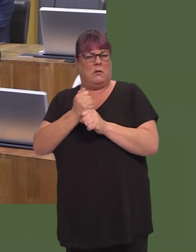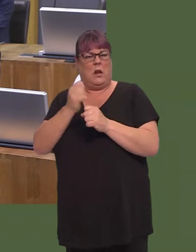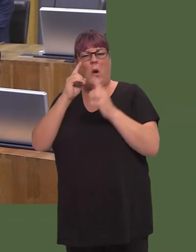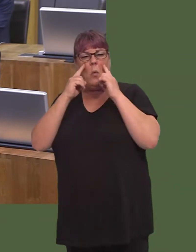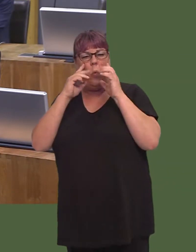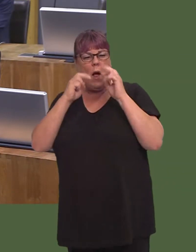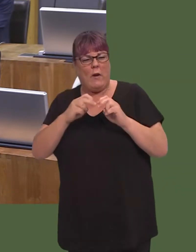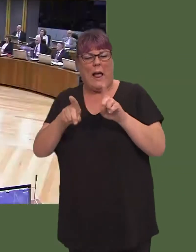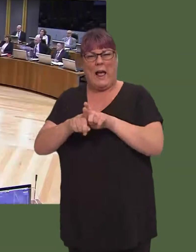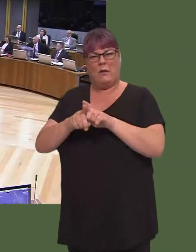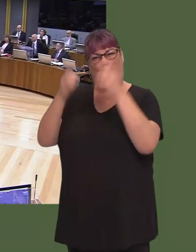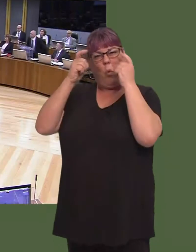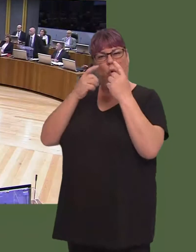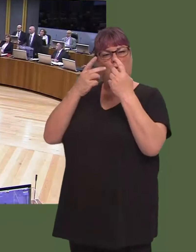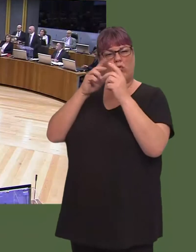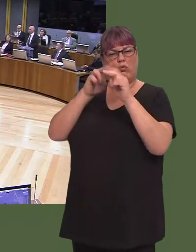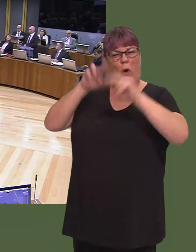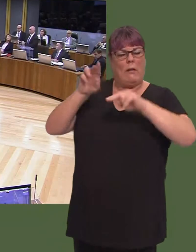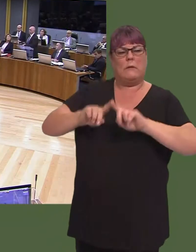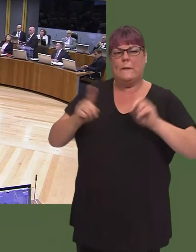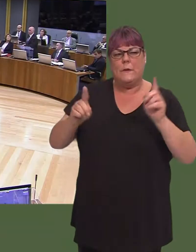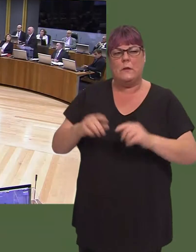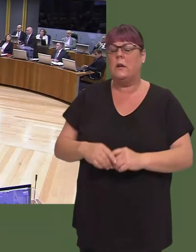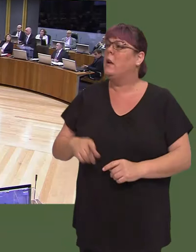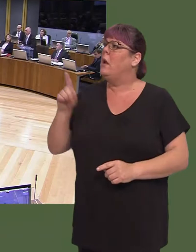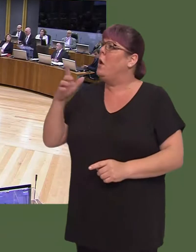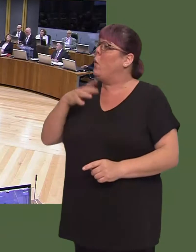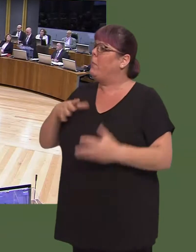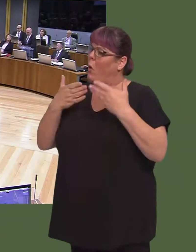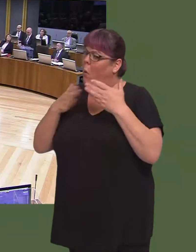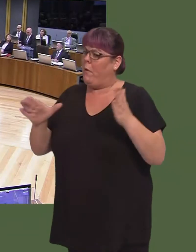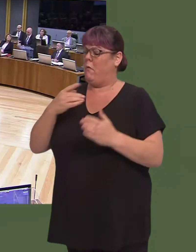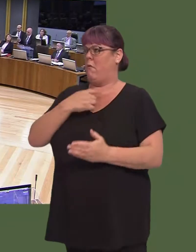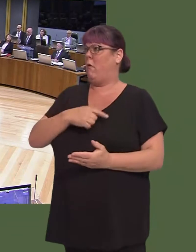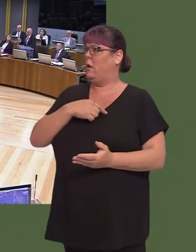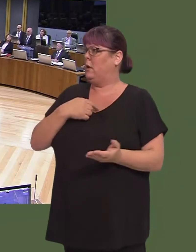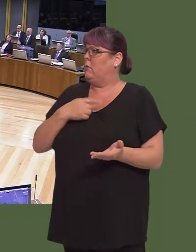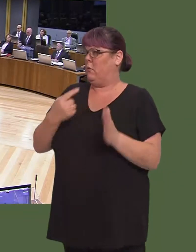designed to doóto help people get back into work and to offset the costs of childcare